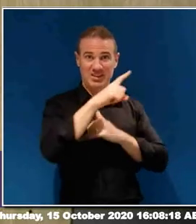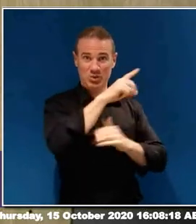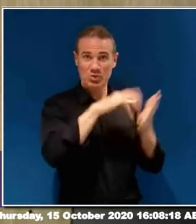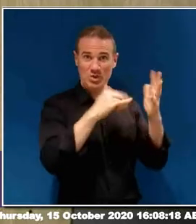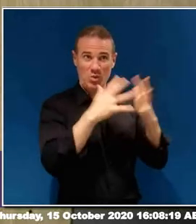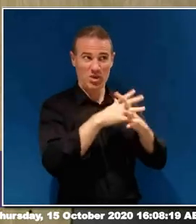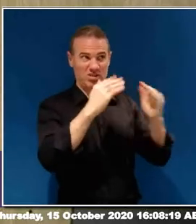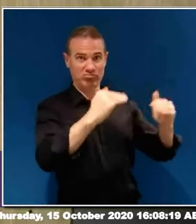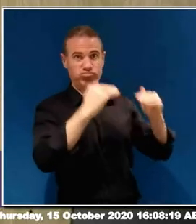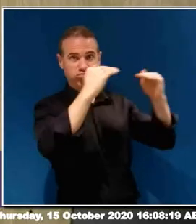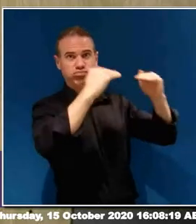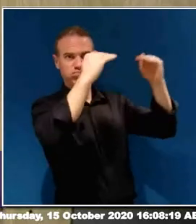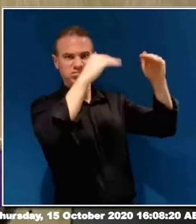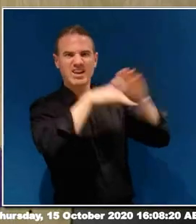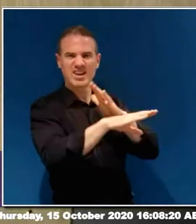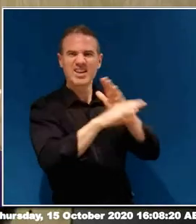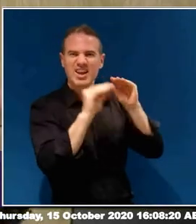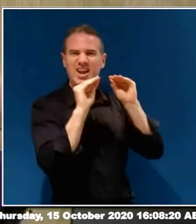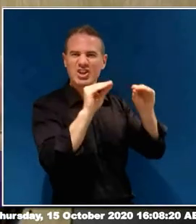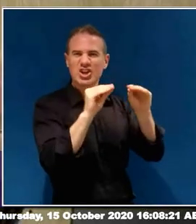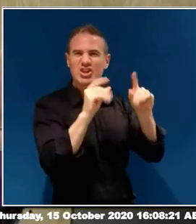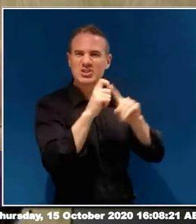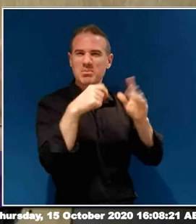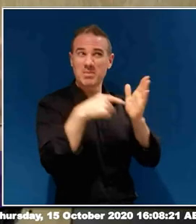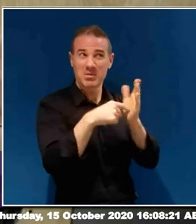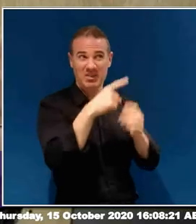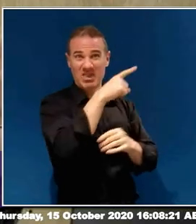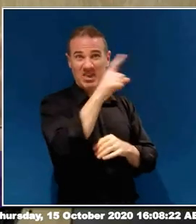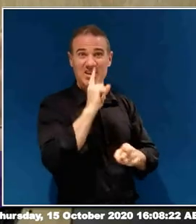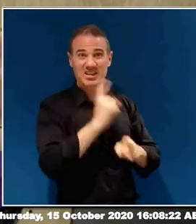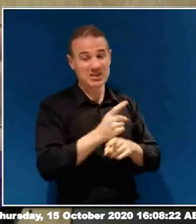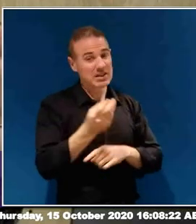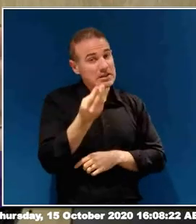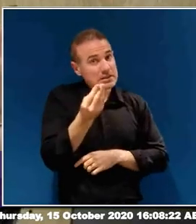do not work on because it's "Don't talk about the war", and where some